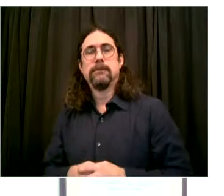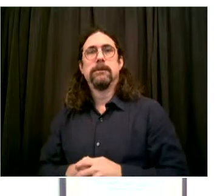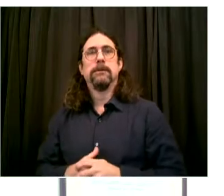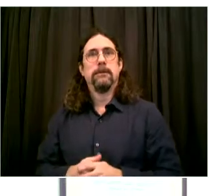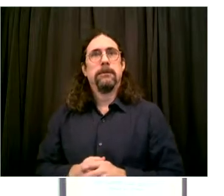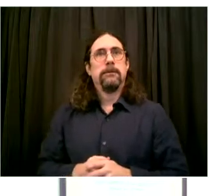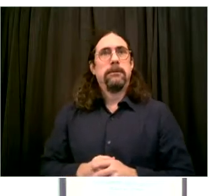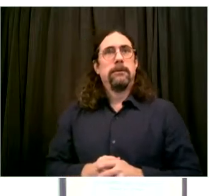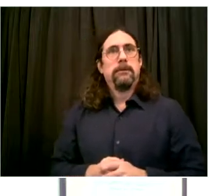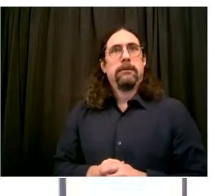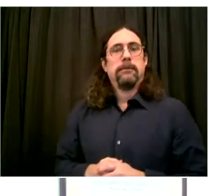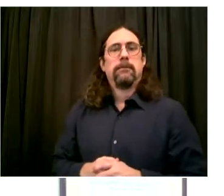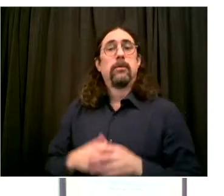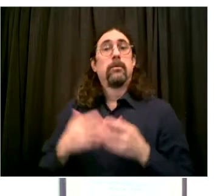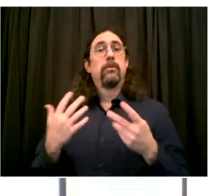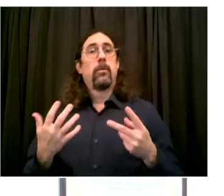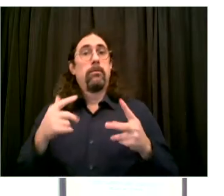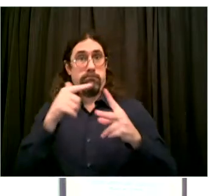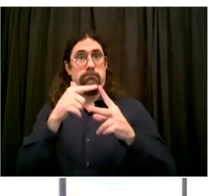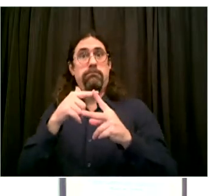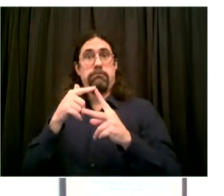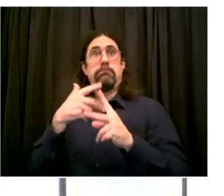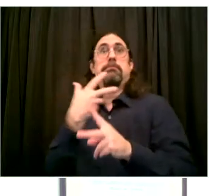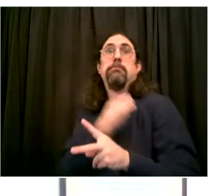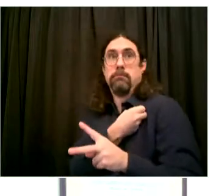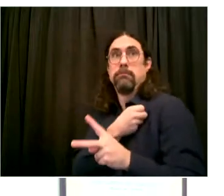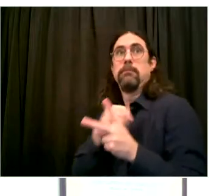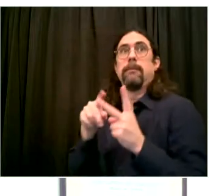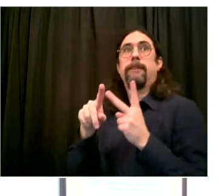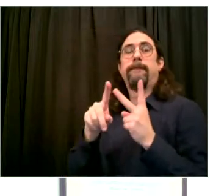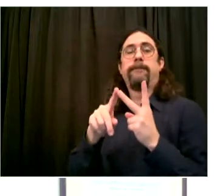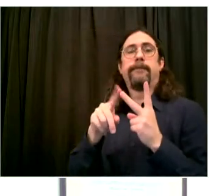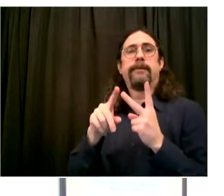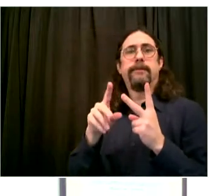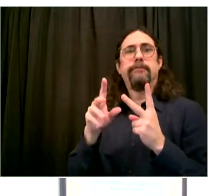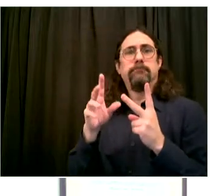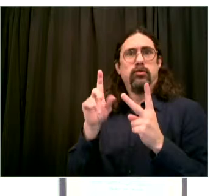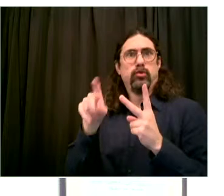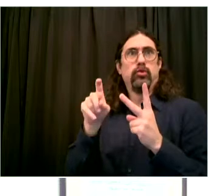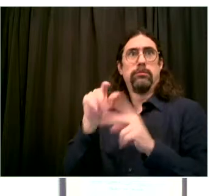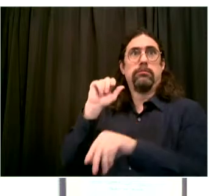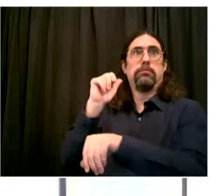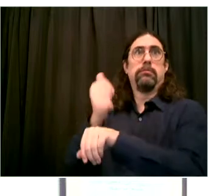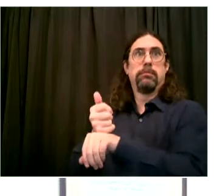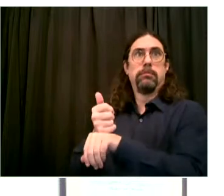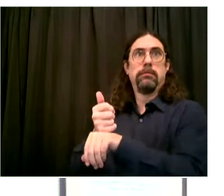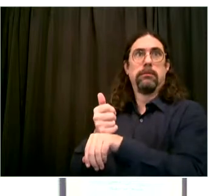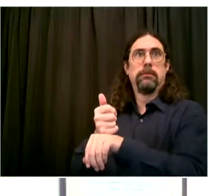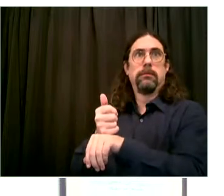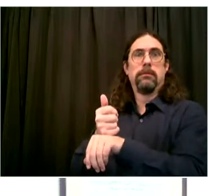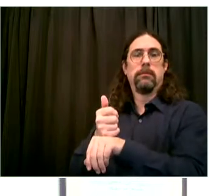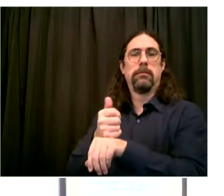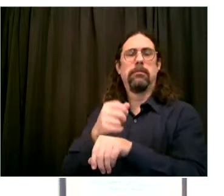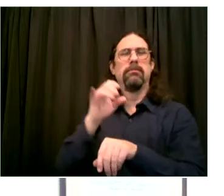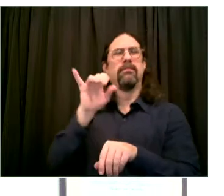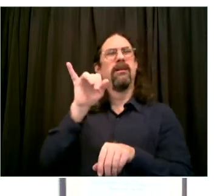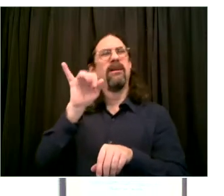MAJORITY OF CASES SCHEDULED AT THE TIME OF THE E FIRSRST DOSE APPOINTMENT$k$■ WHE THAT DOESN'T HAHAPPEN FOR WHATEVER REASON